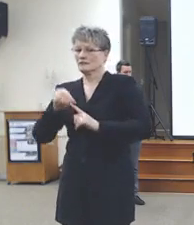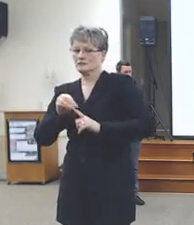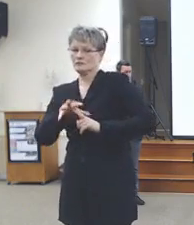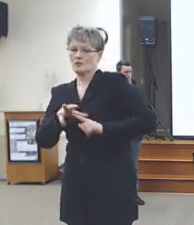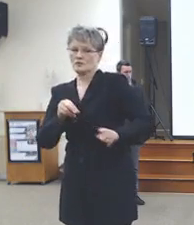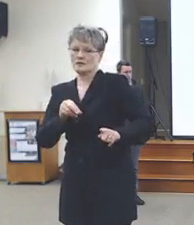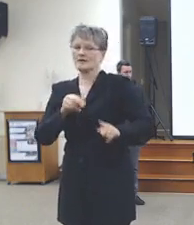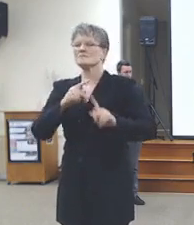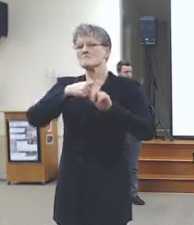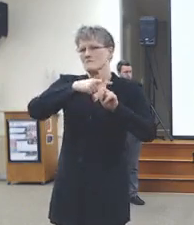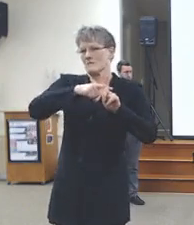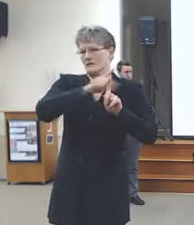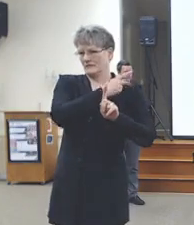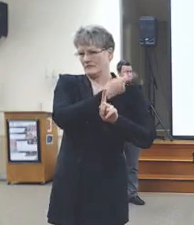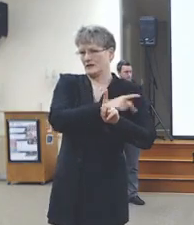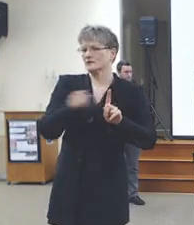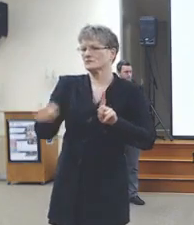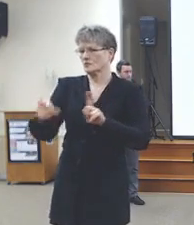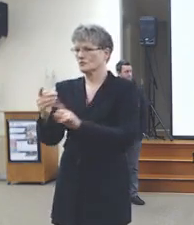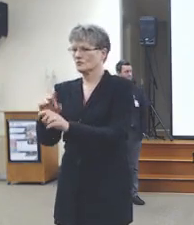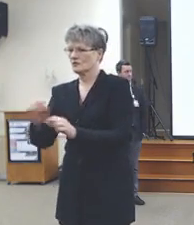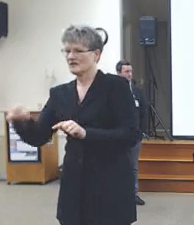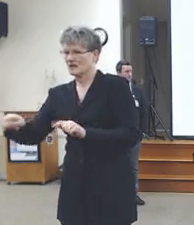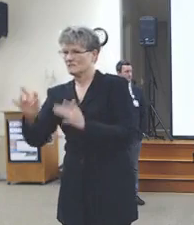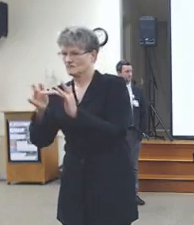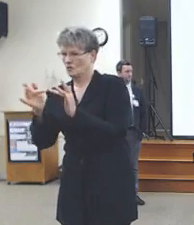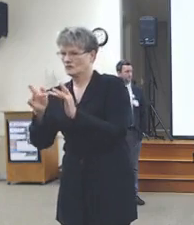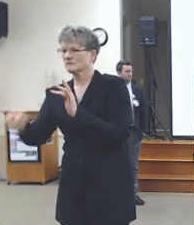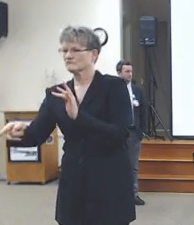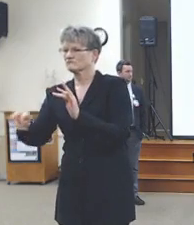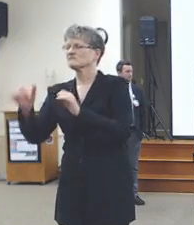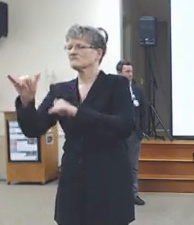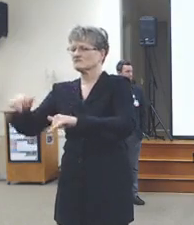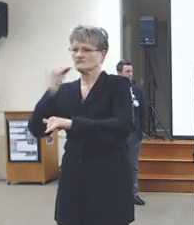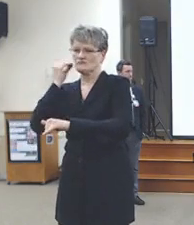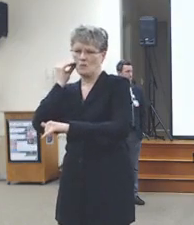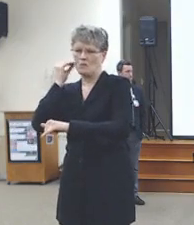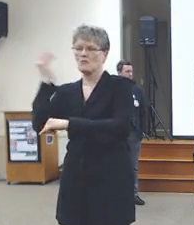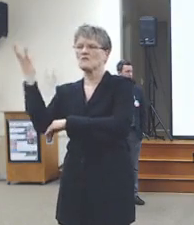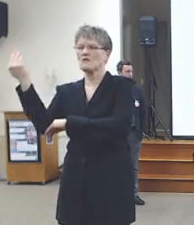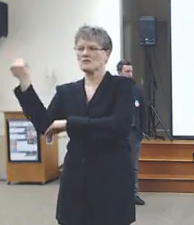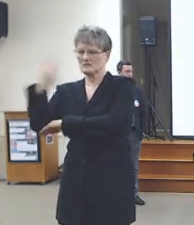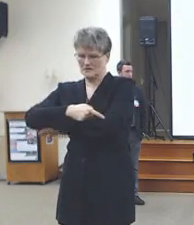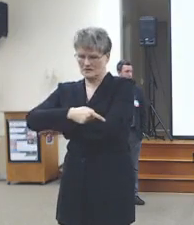for the disease. Our nurses check in with them twice a day so that they can report